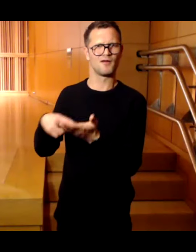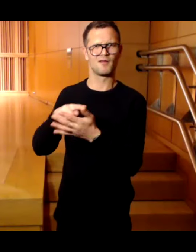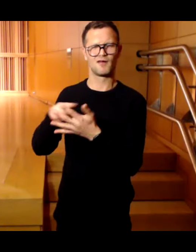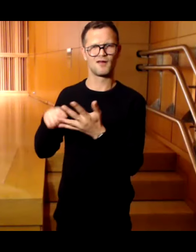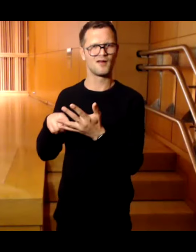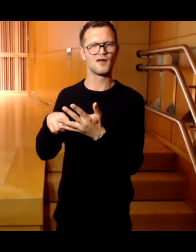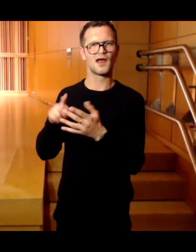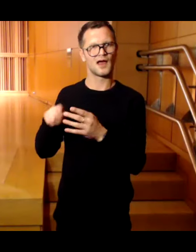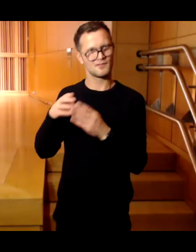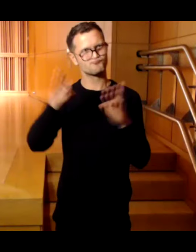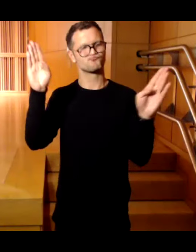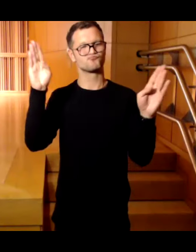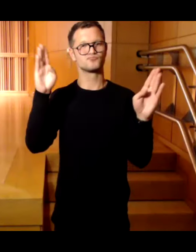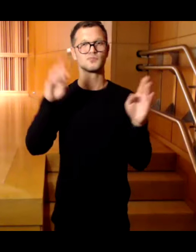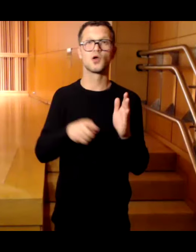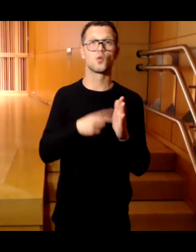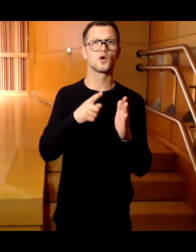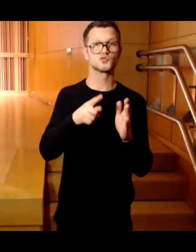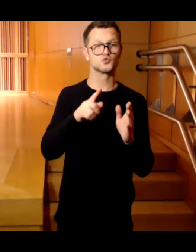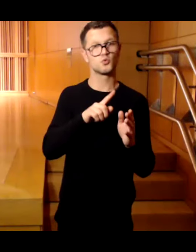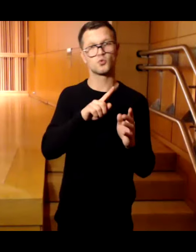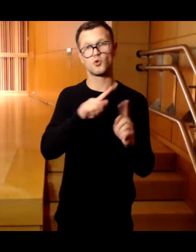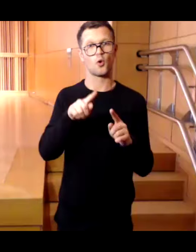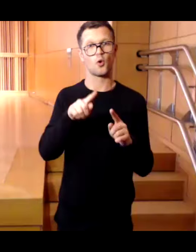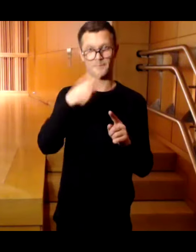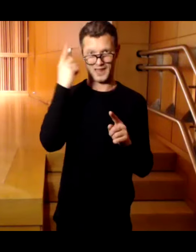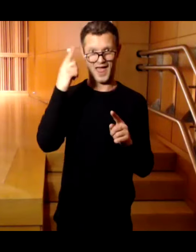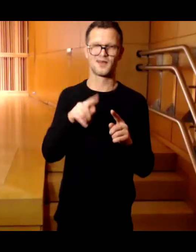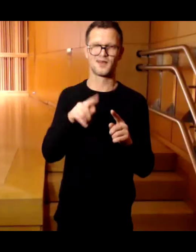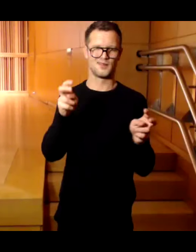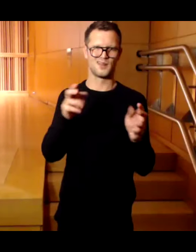In Once You Go Black, the book that really launched my own intellectual journey, Robert asks.